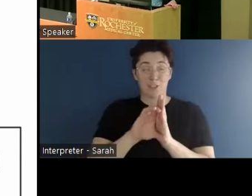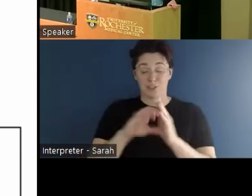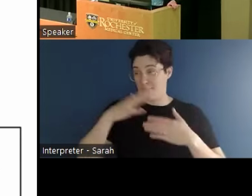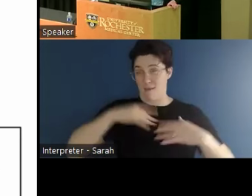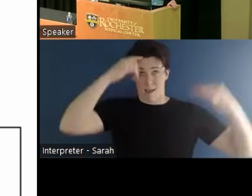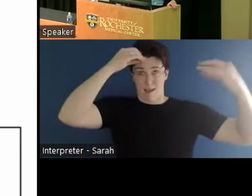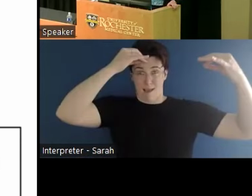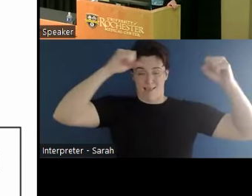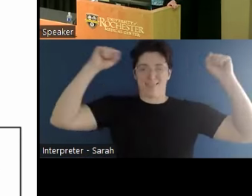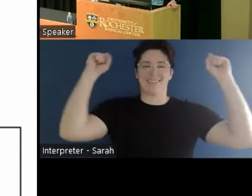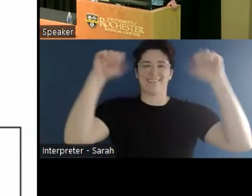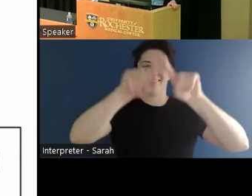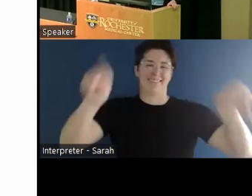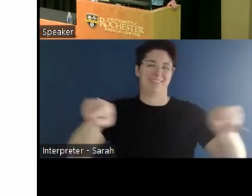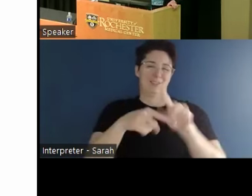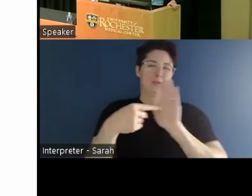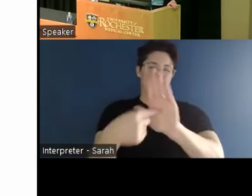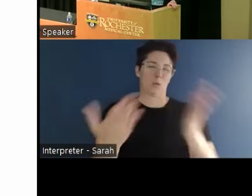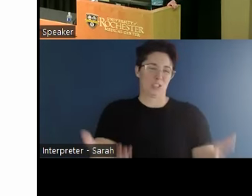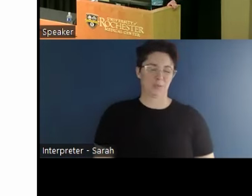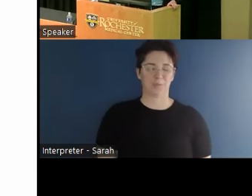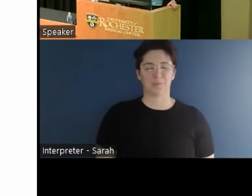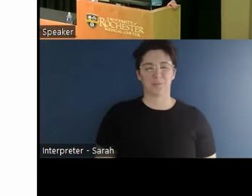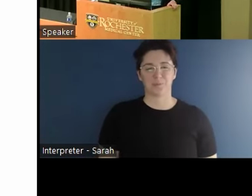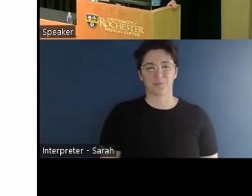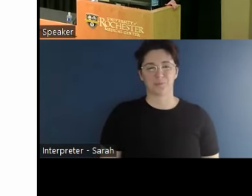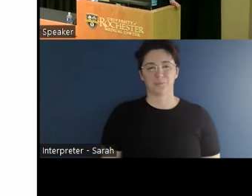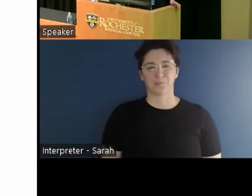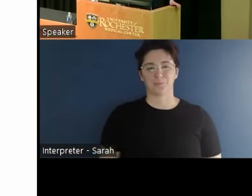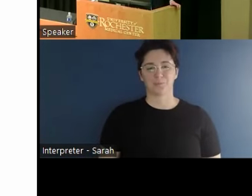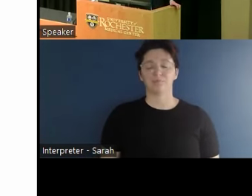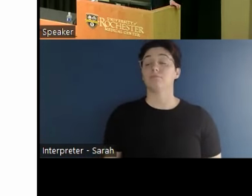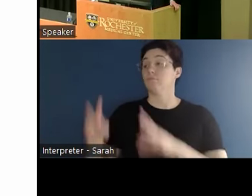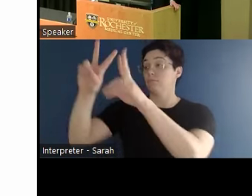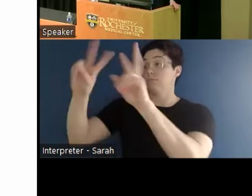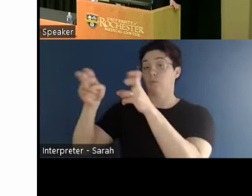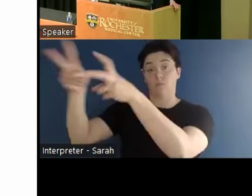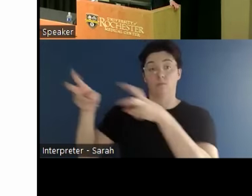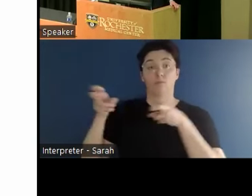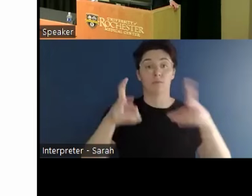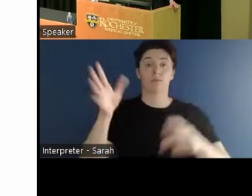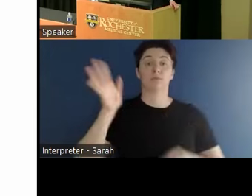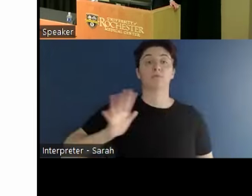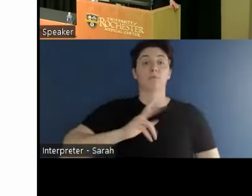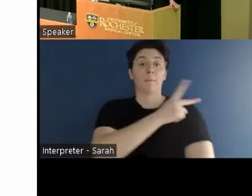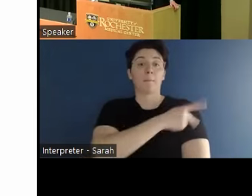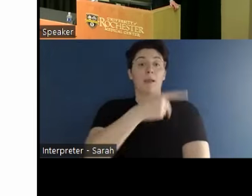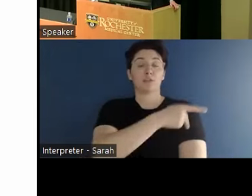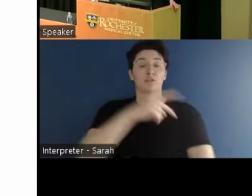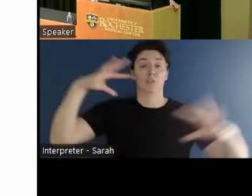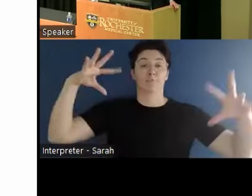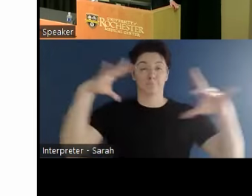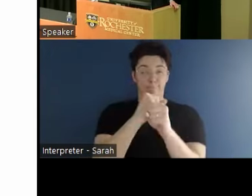you and here's a quote from a past patient who summed up this model perfectly while